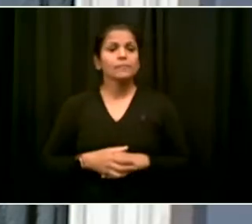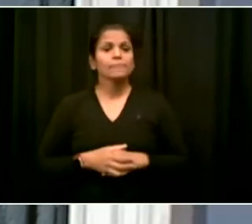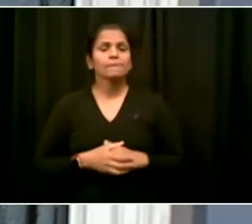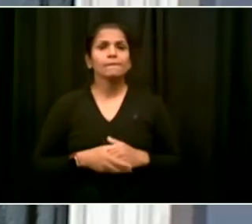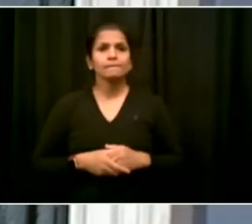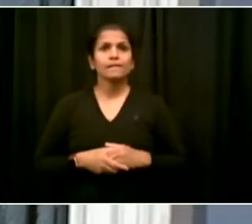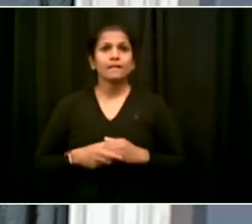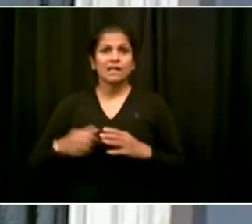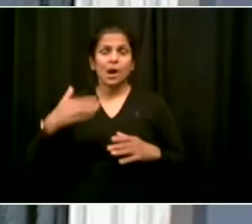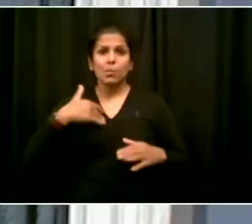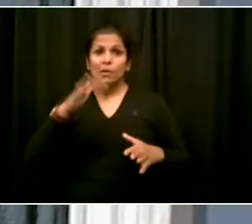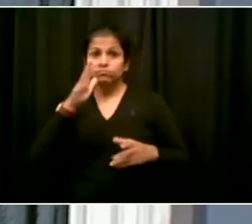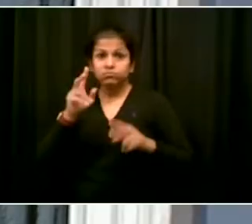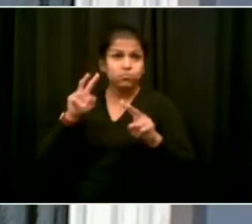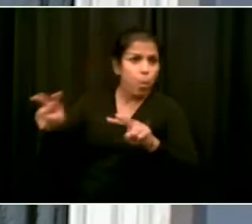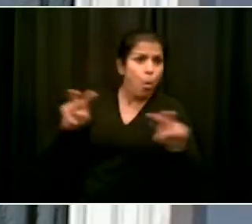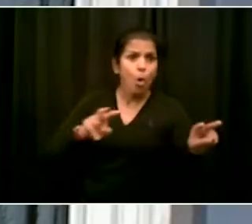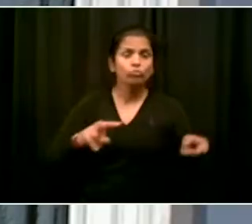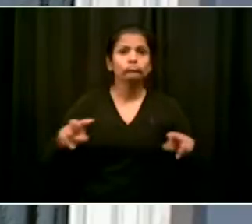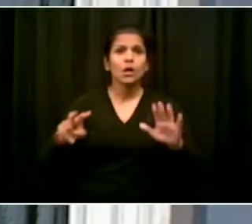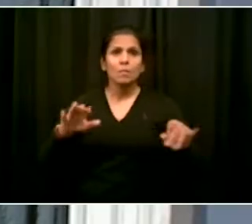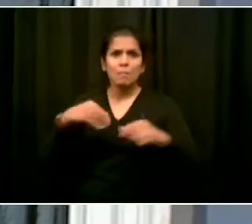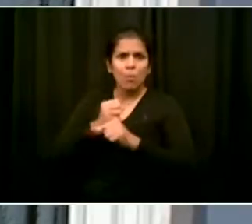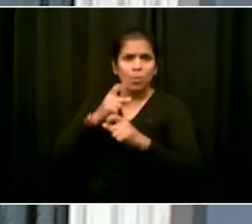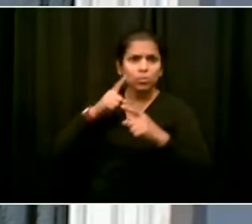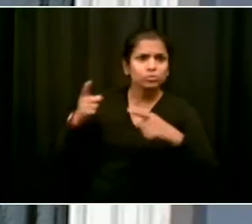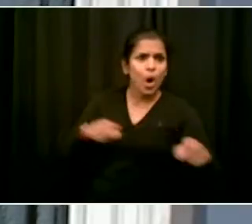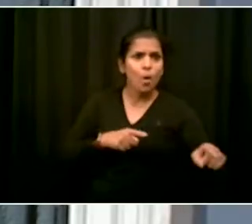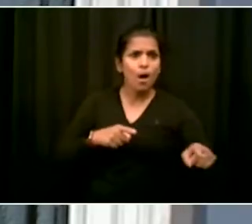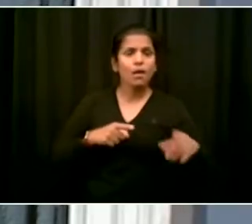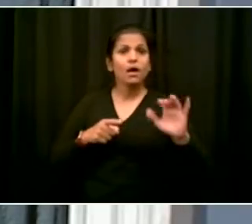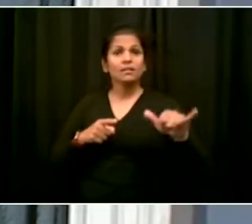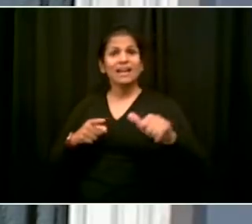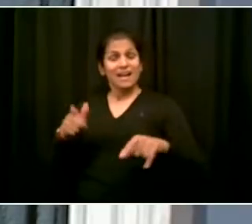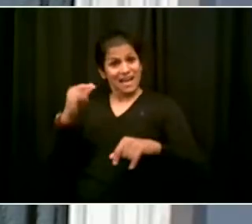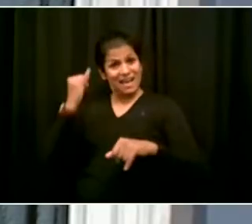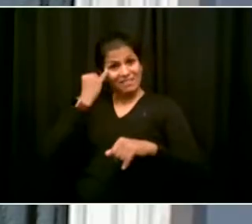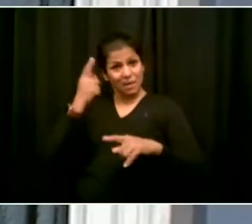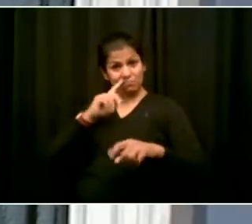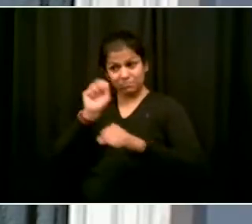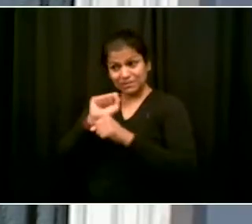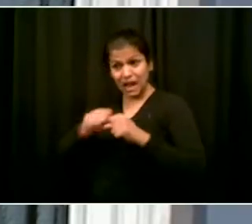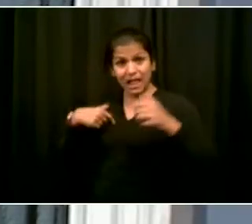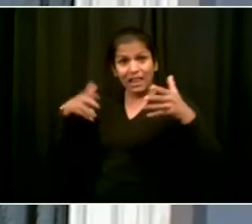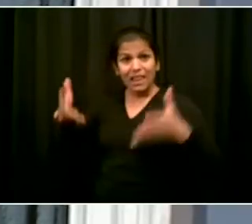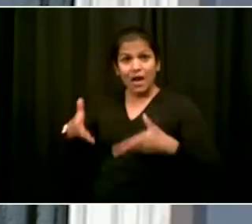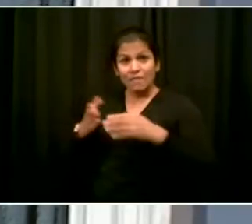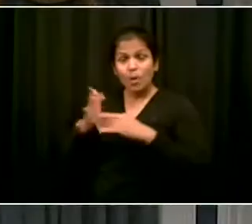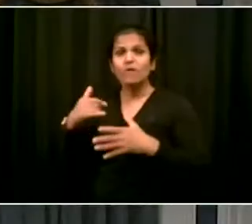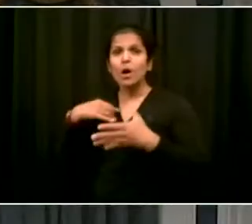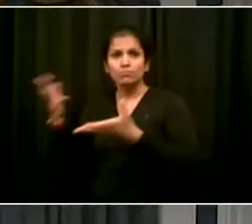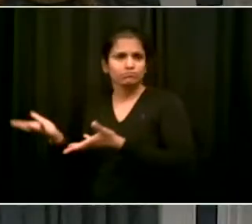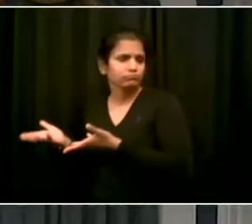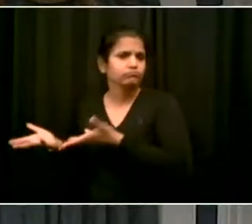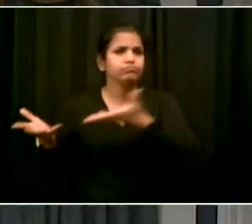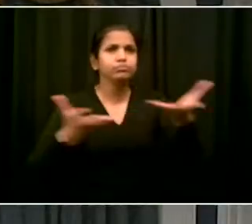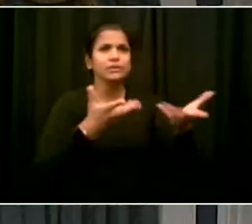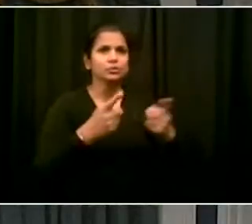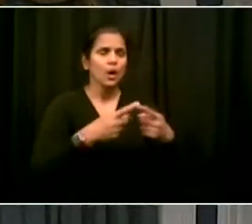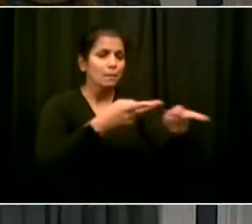ARE USING OUR DATA TO ATTRACT HOW THINGS ARE